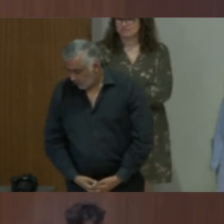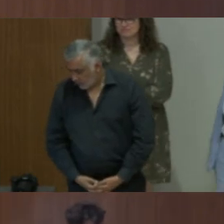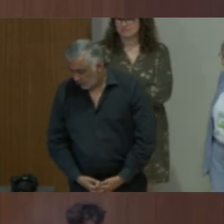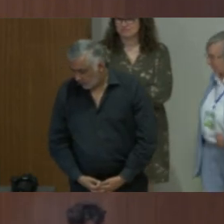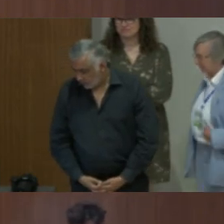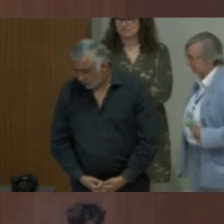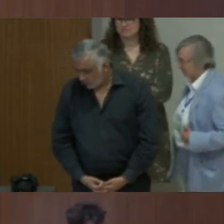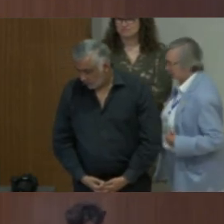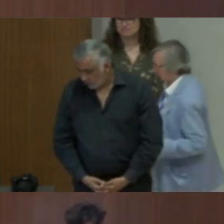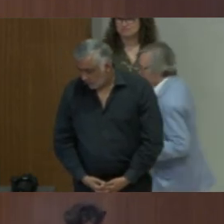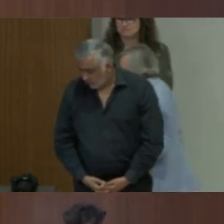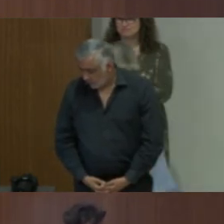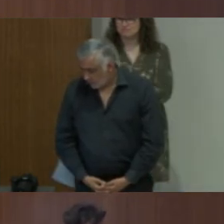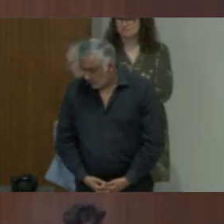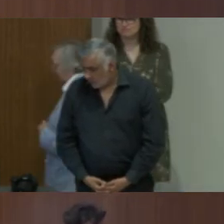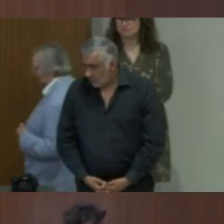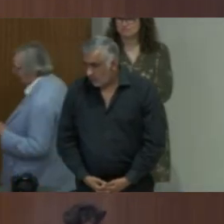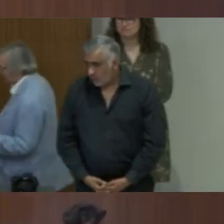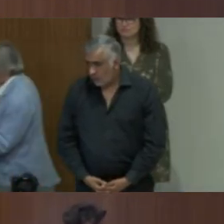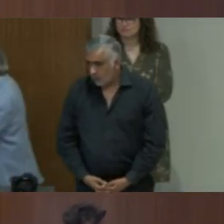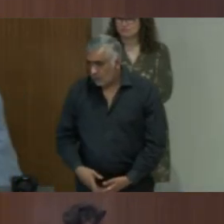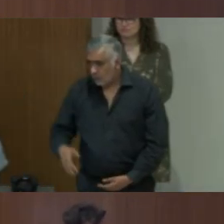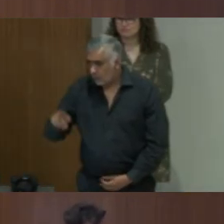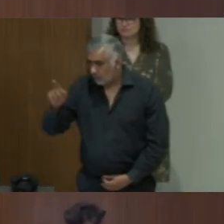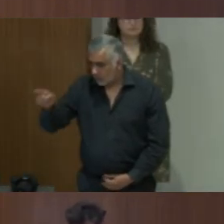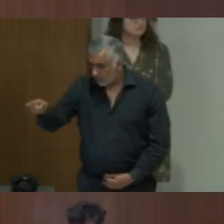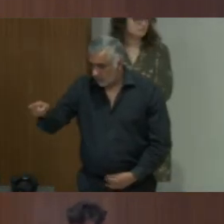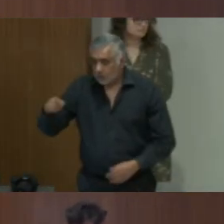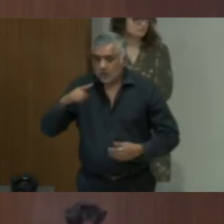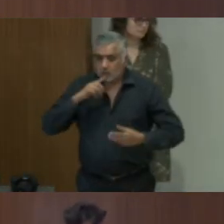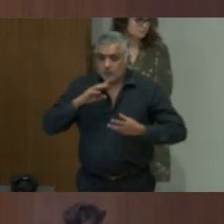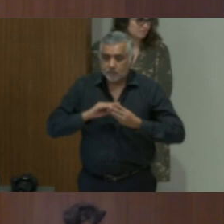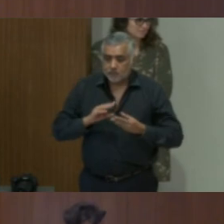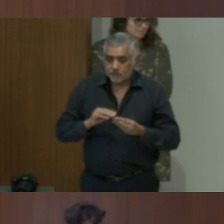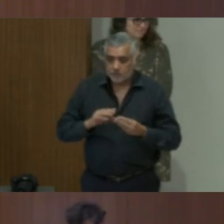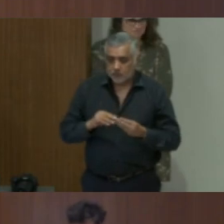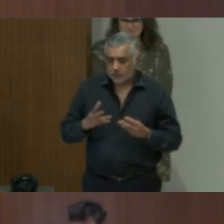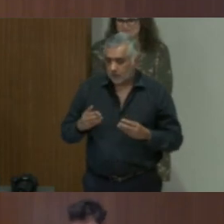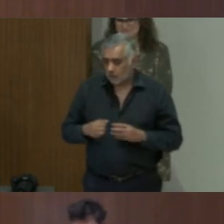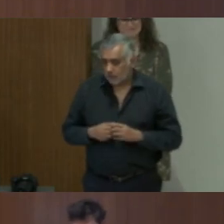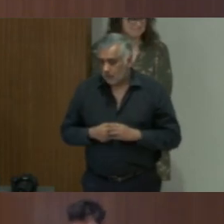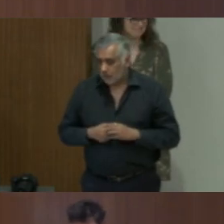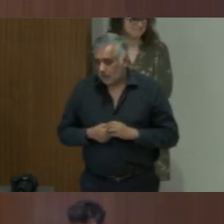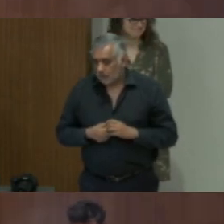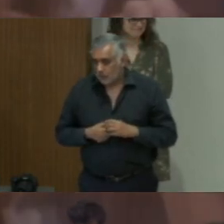but just a thought. In answer to that, my own master's thesis, when I was looking at